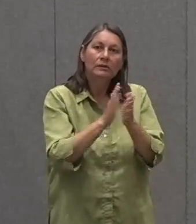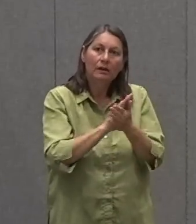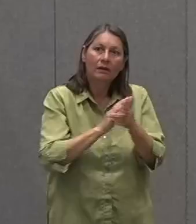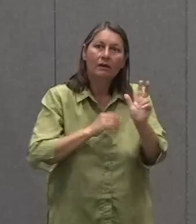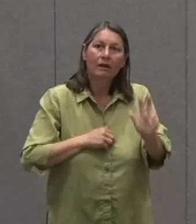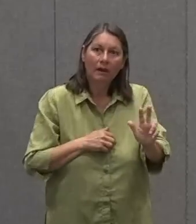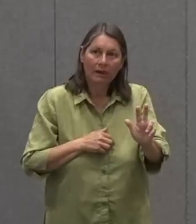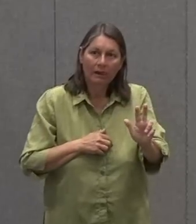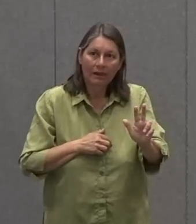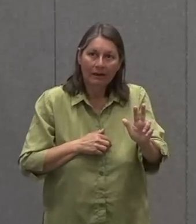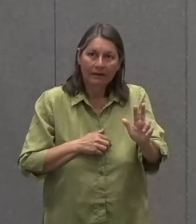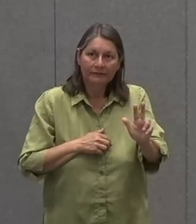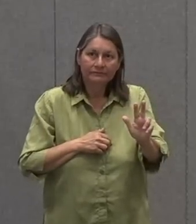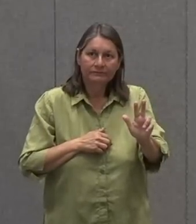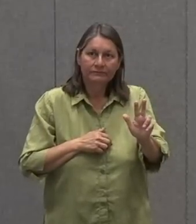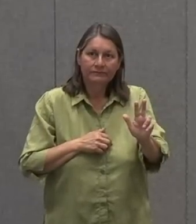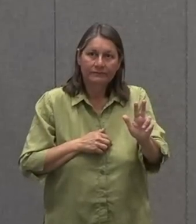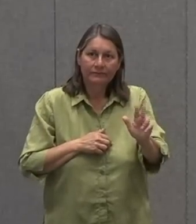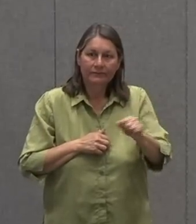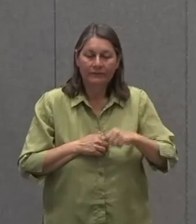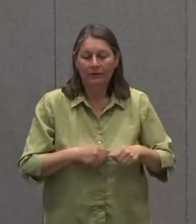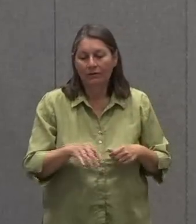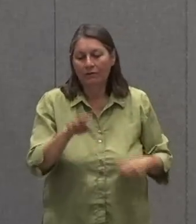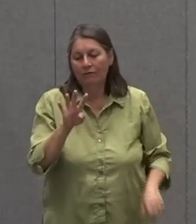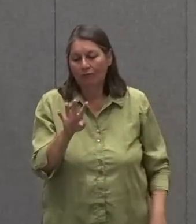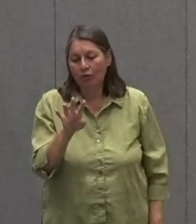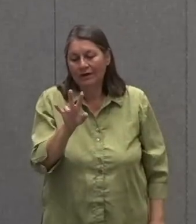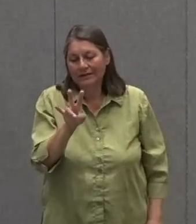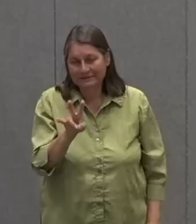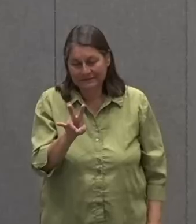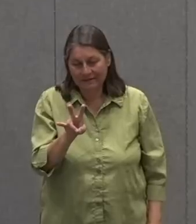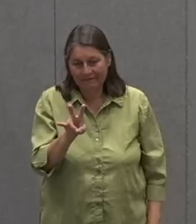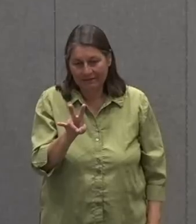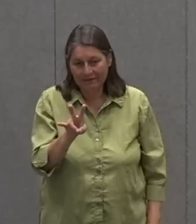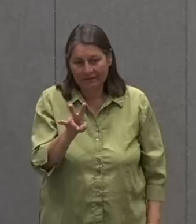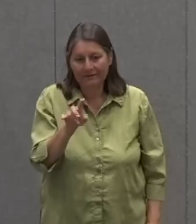47 and 1/10.